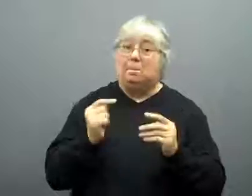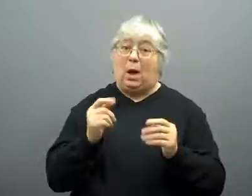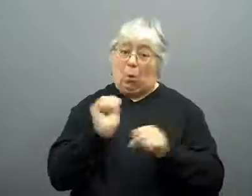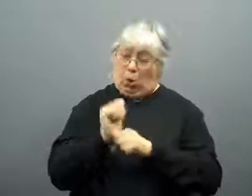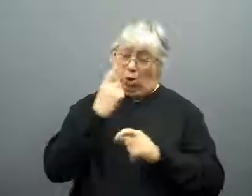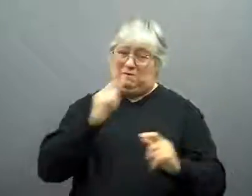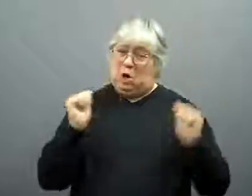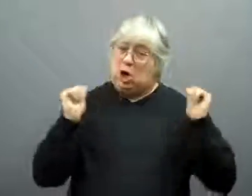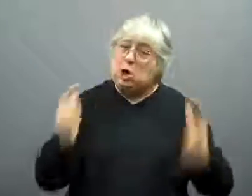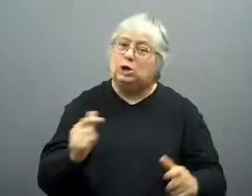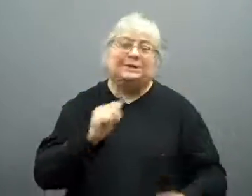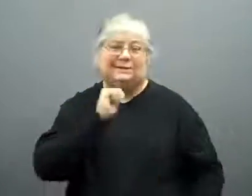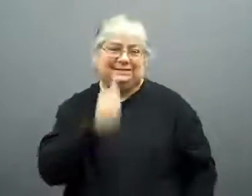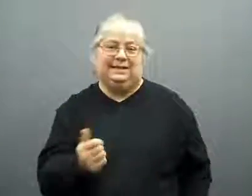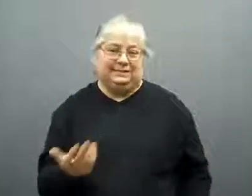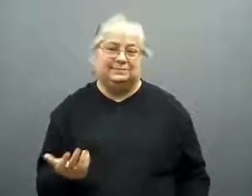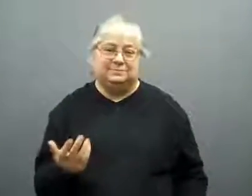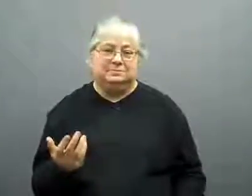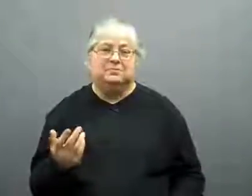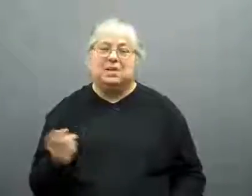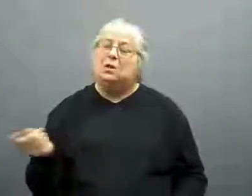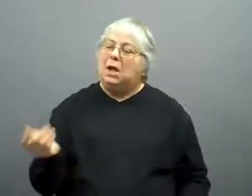but it doesn't work for everyone.